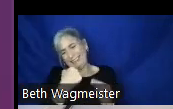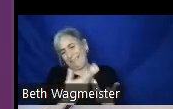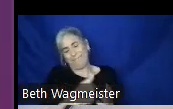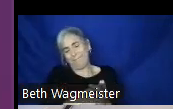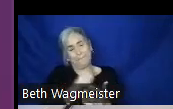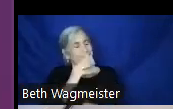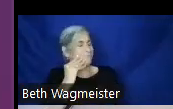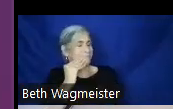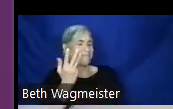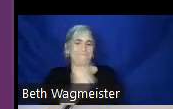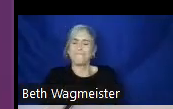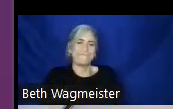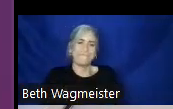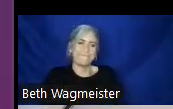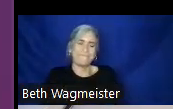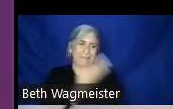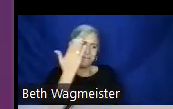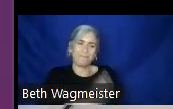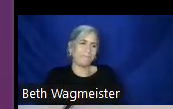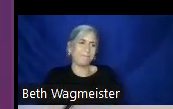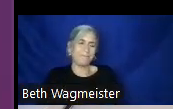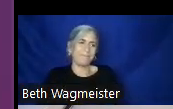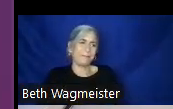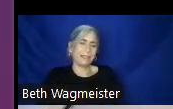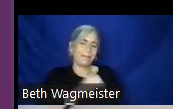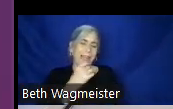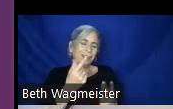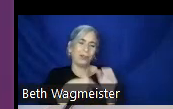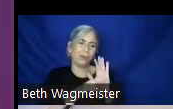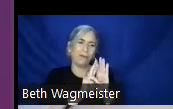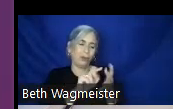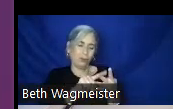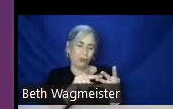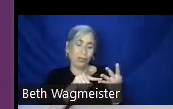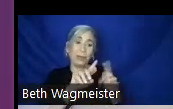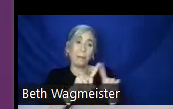So yeah. I don't know. I haven't done reviews. But do ask them for it. Because